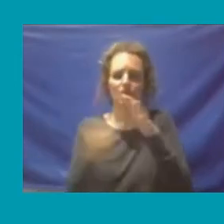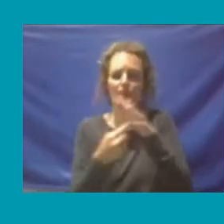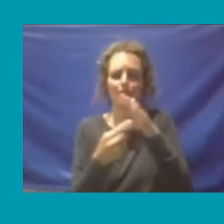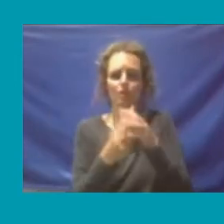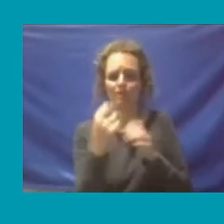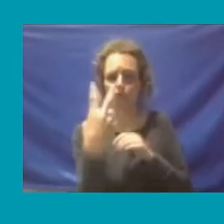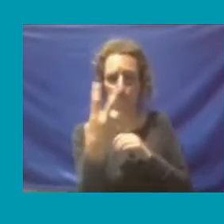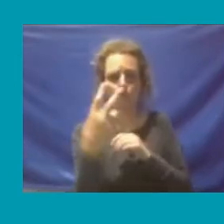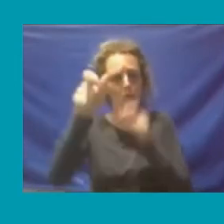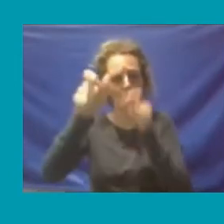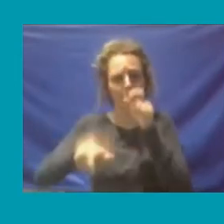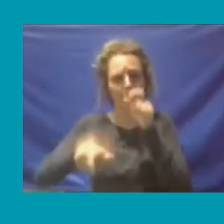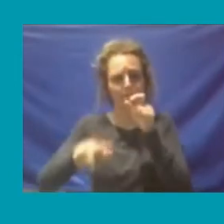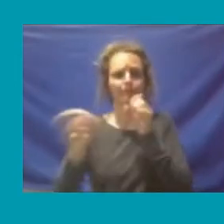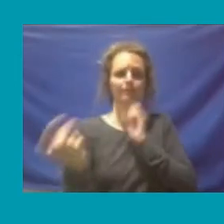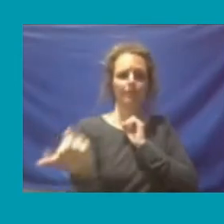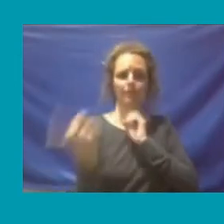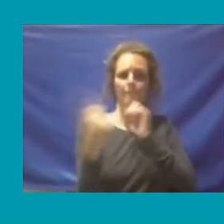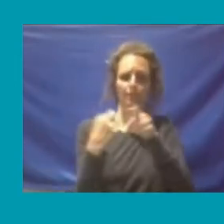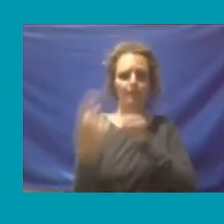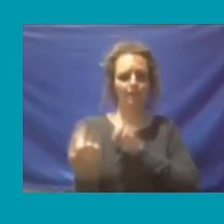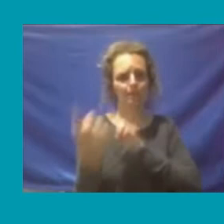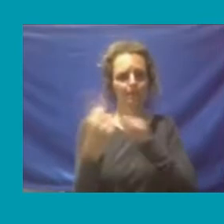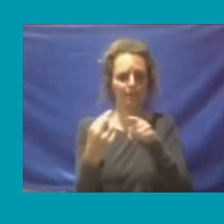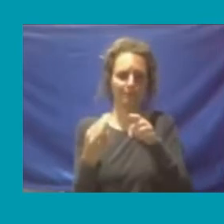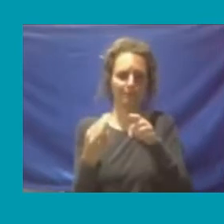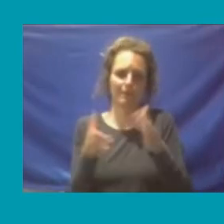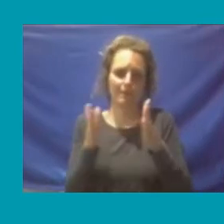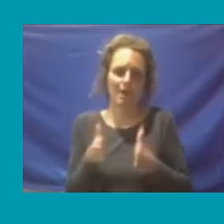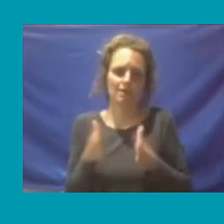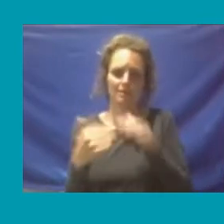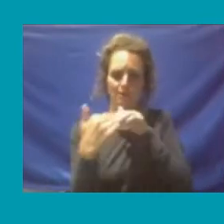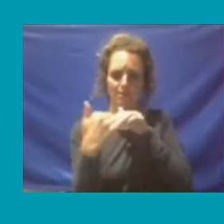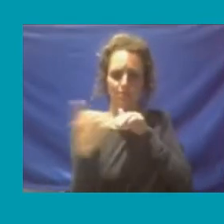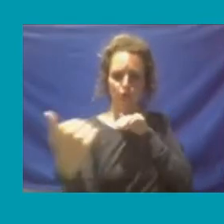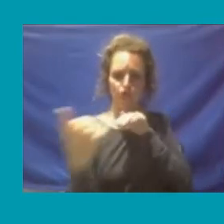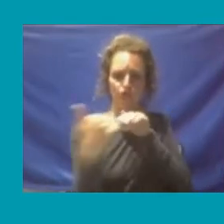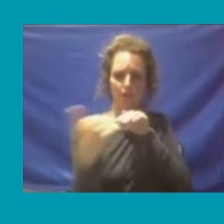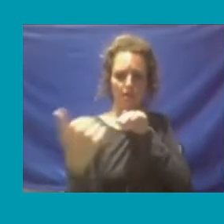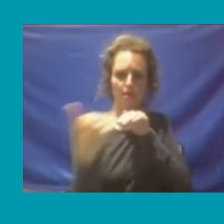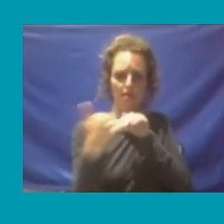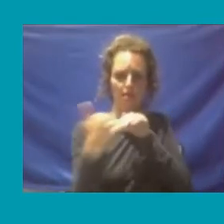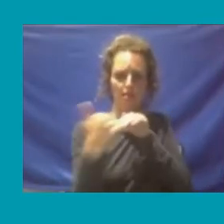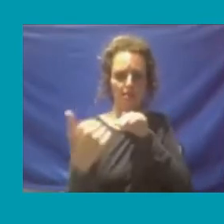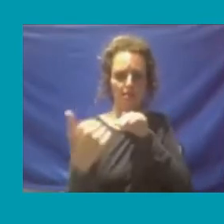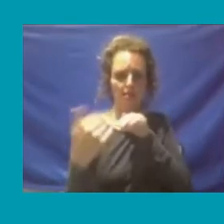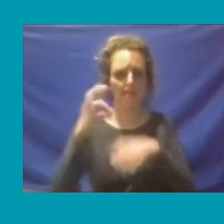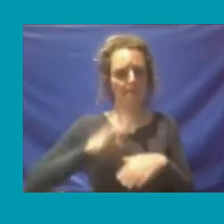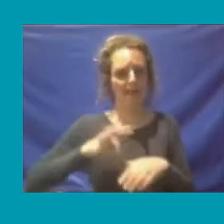to be mutually beneficial, so I'm very excited to engage everyone in this conversation.